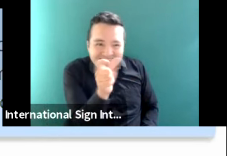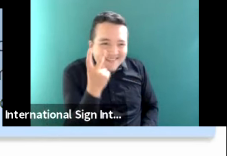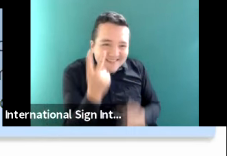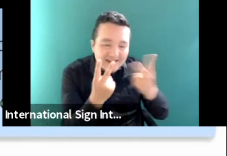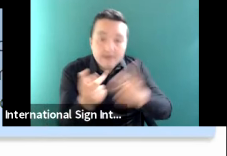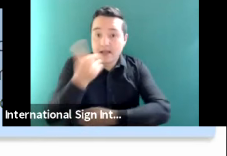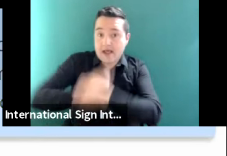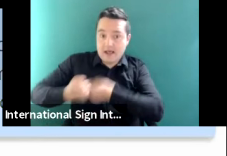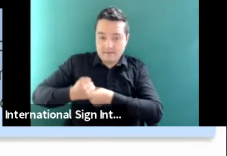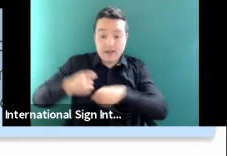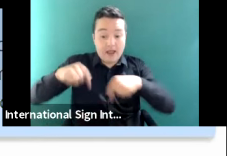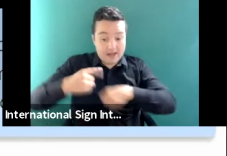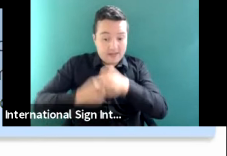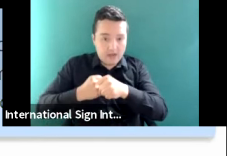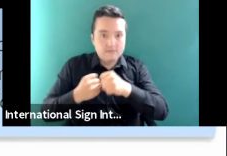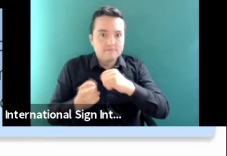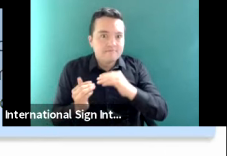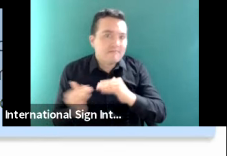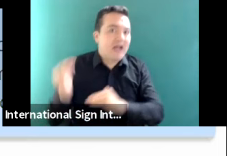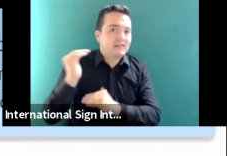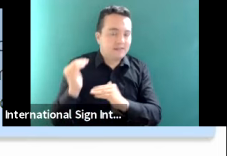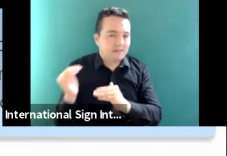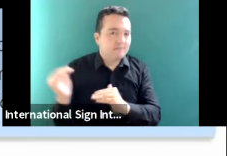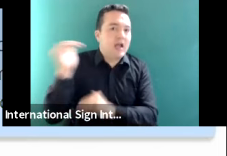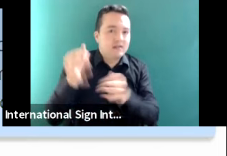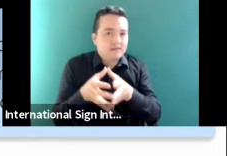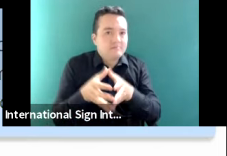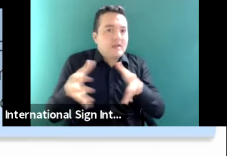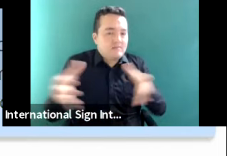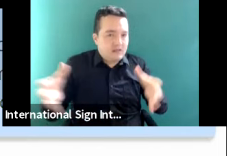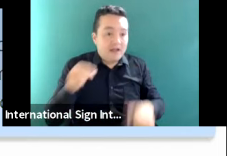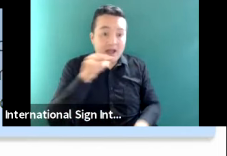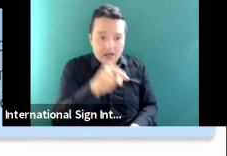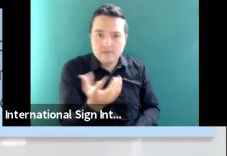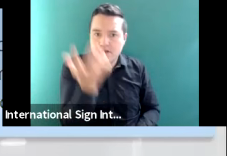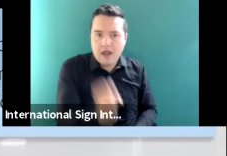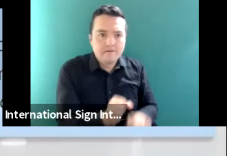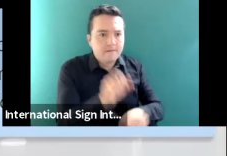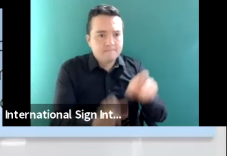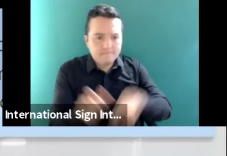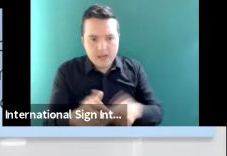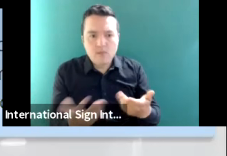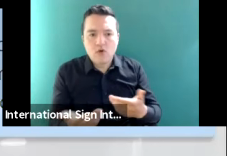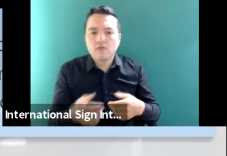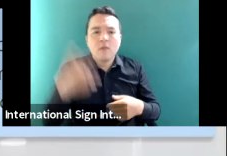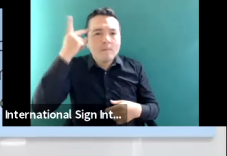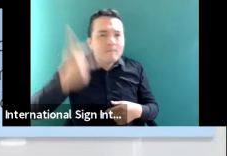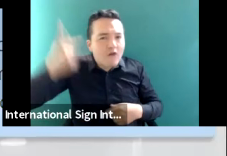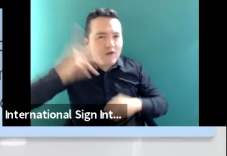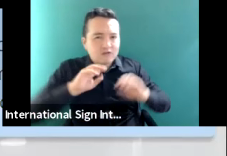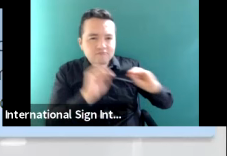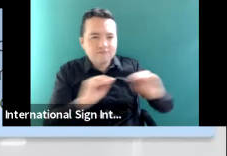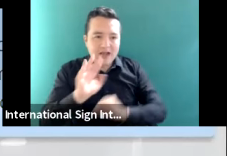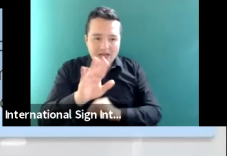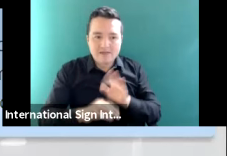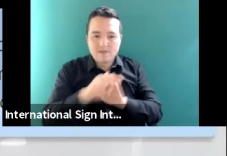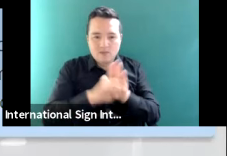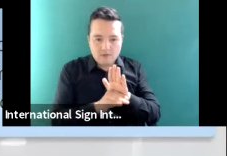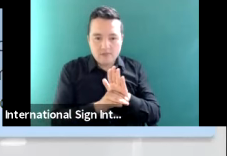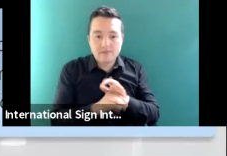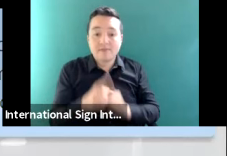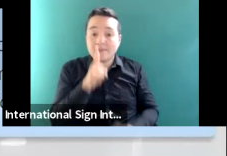Today we have trained more than this number.